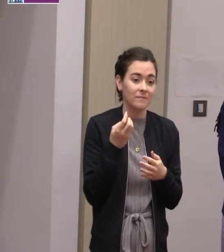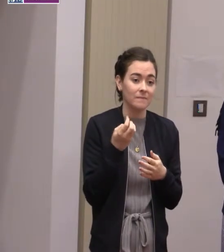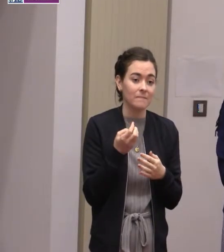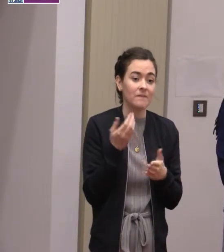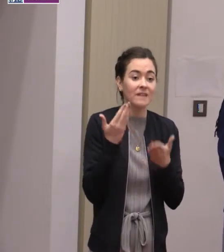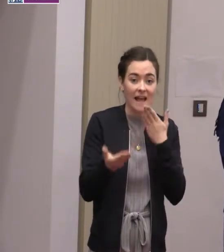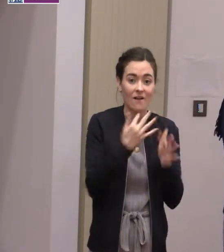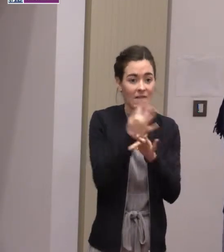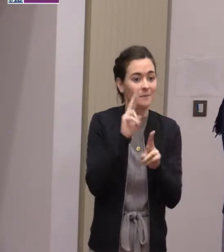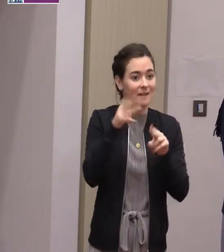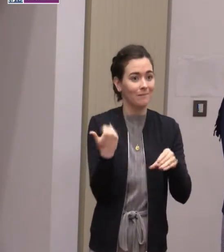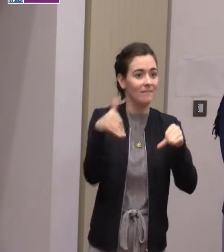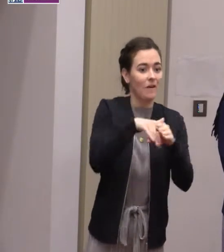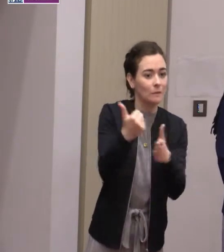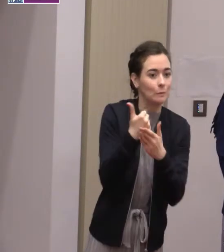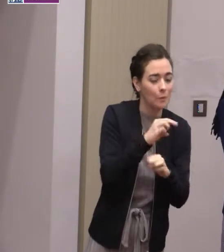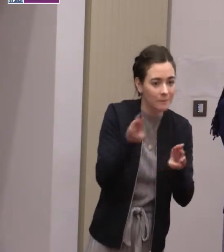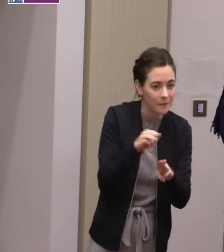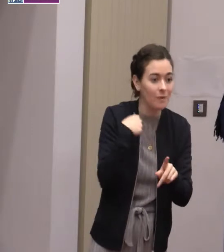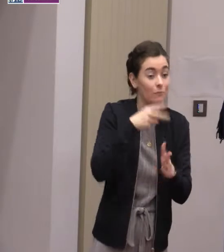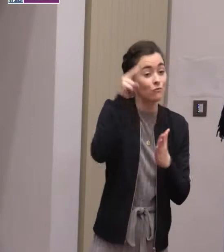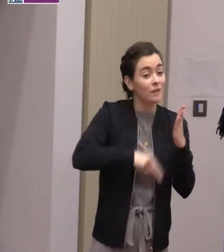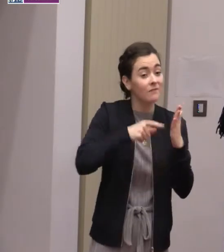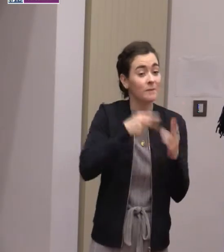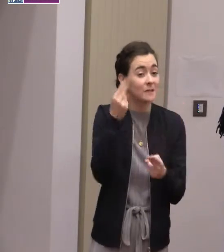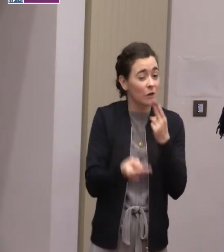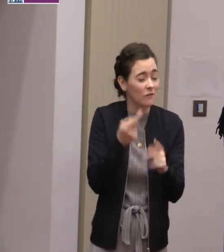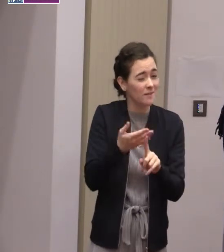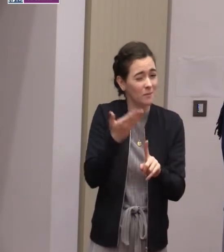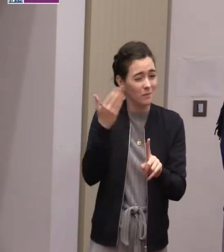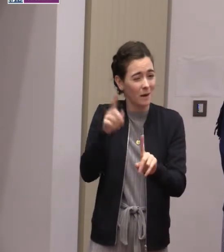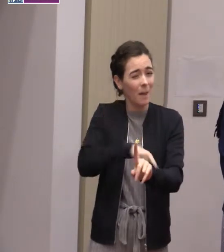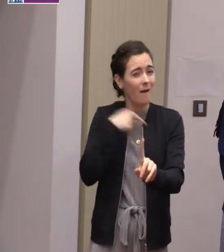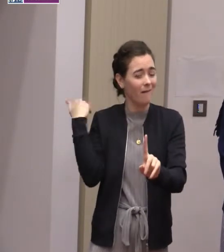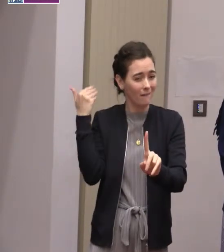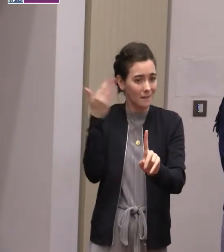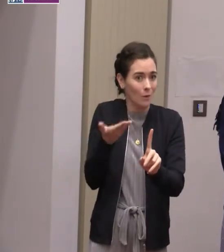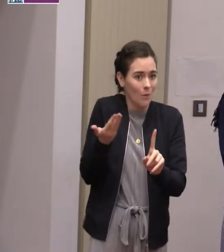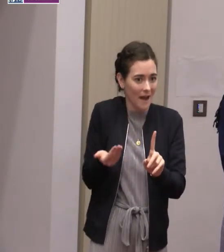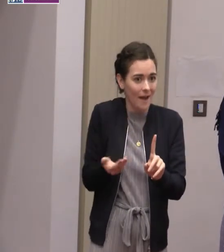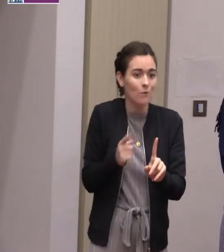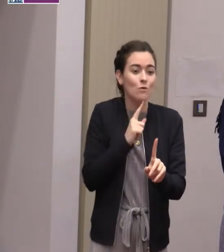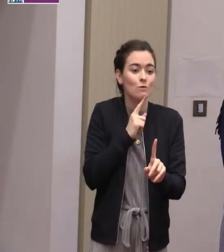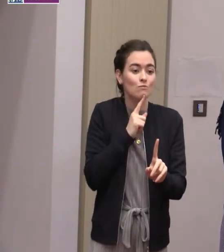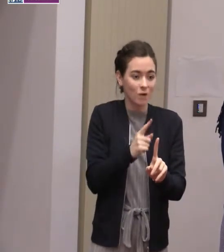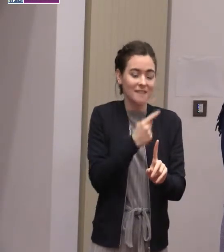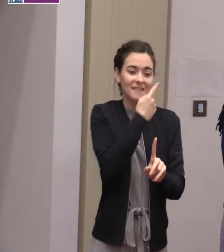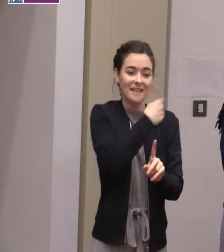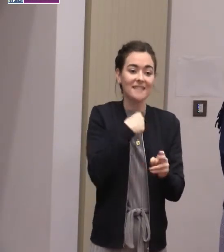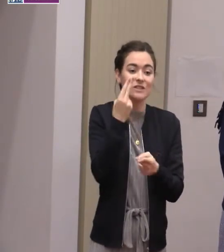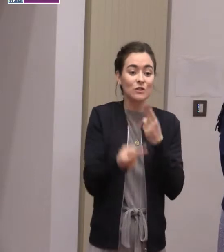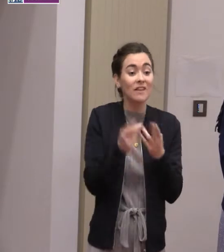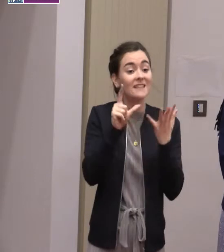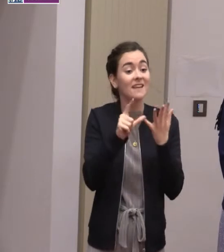done quite a while ago, but I think it makes the point that the survey notes that 75% of